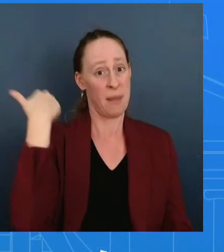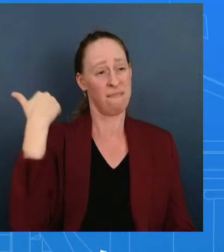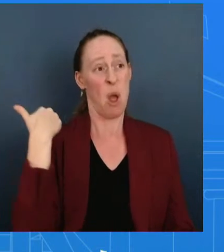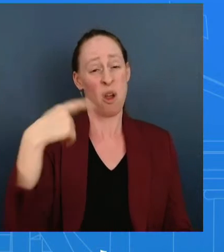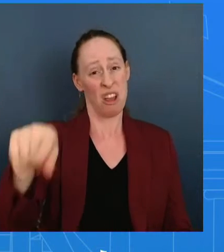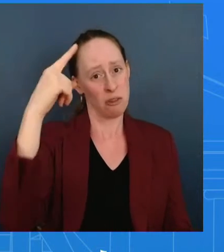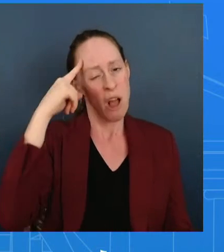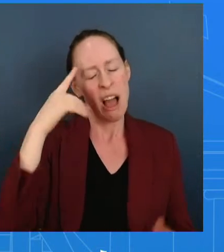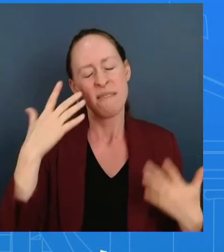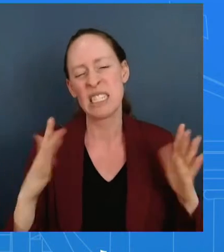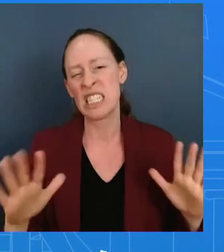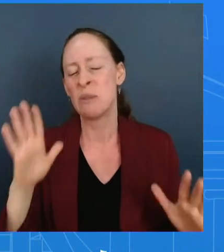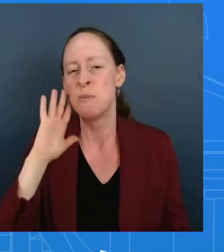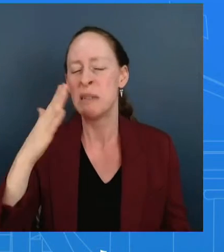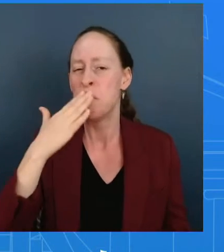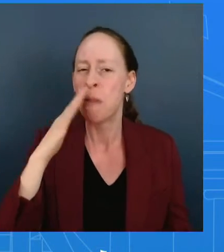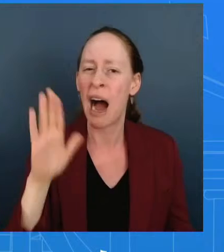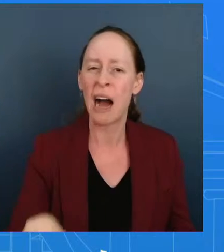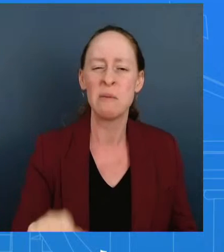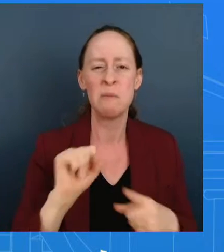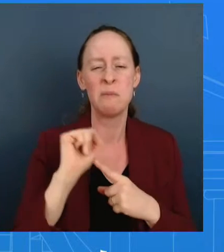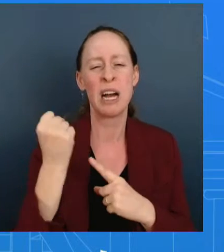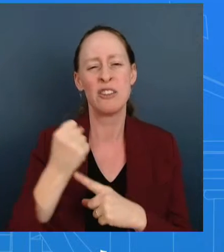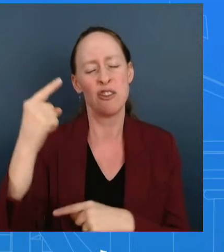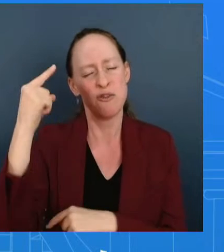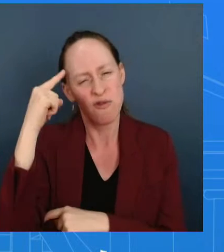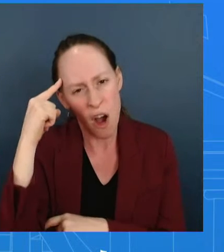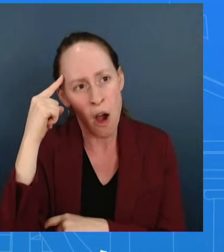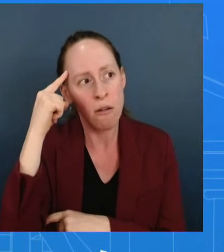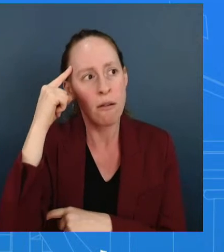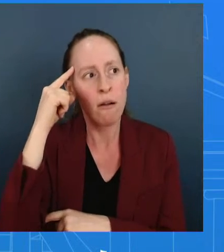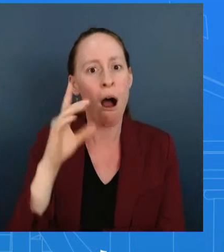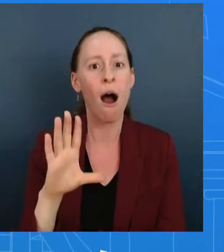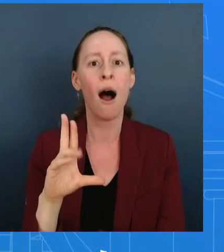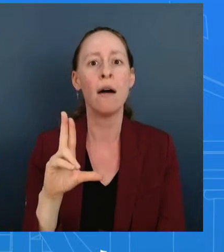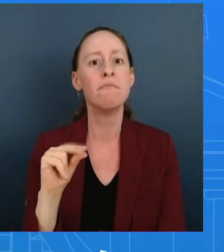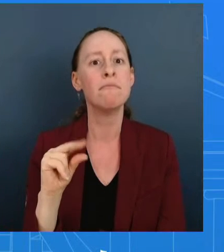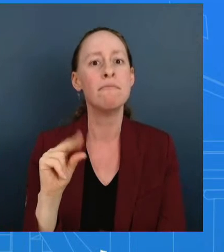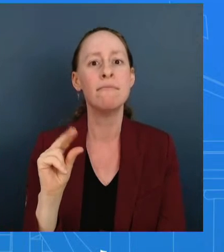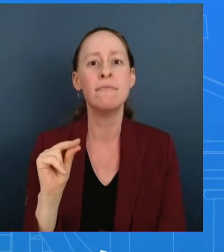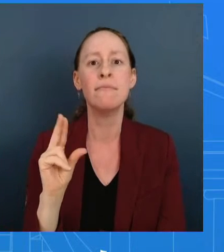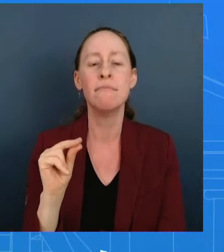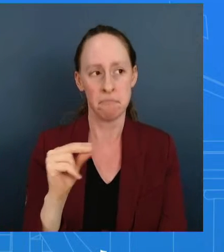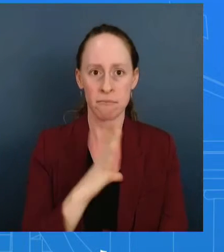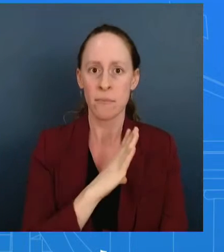we've seen the situation stabilize. Ukrainian forces have successfully stopped Russia's attack north of Kharkiv,